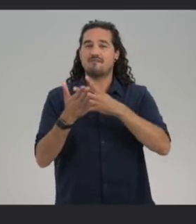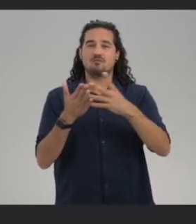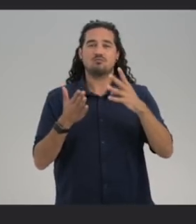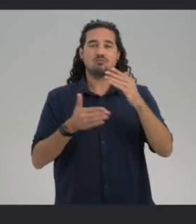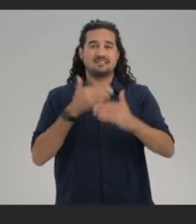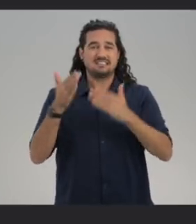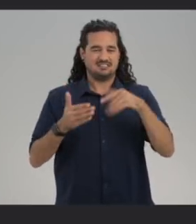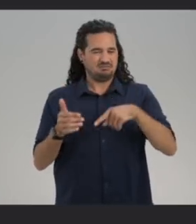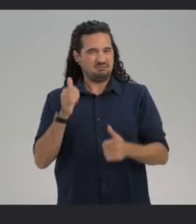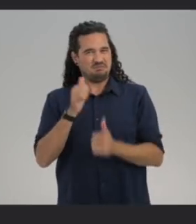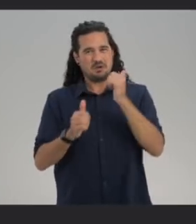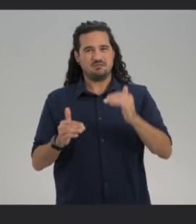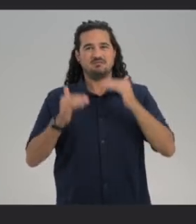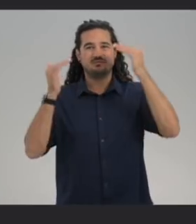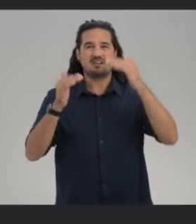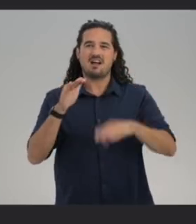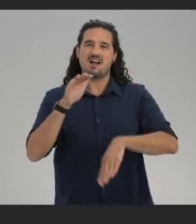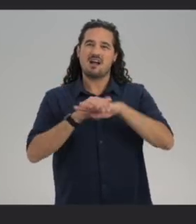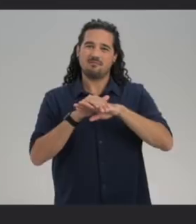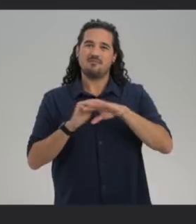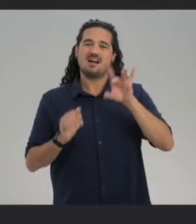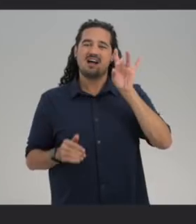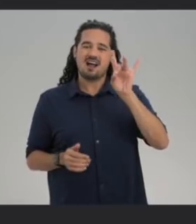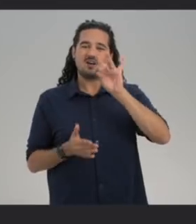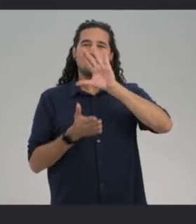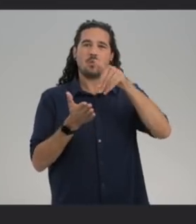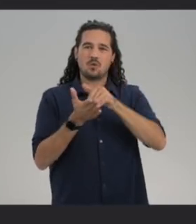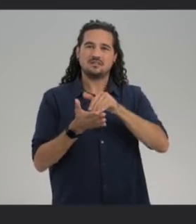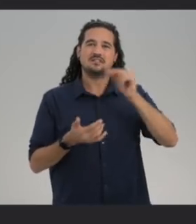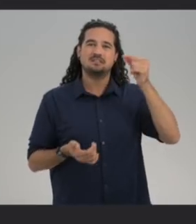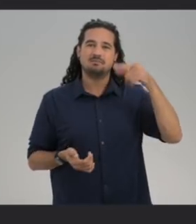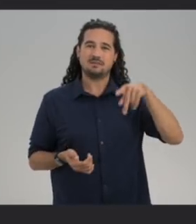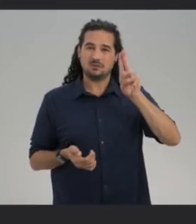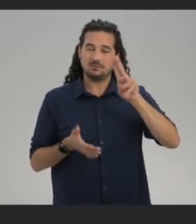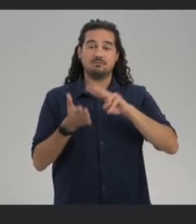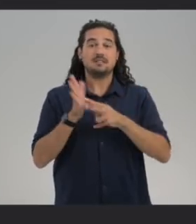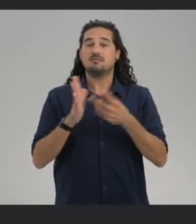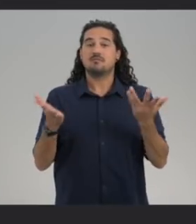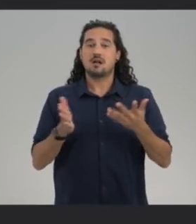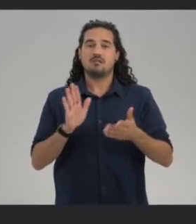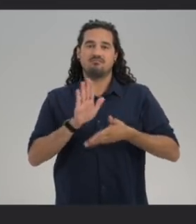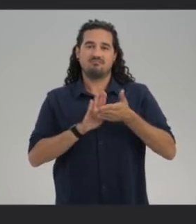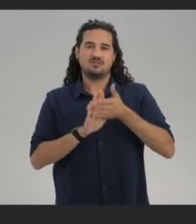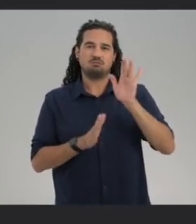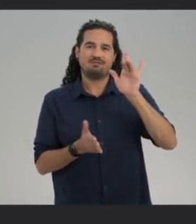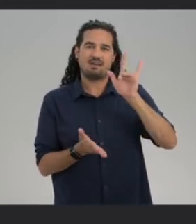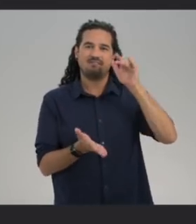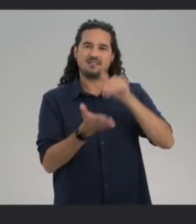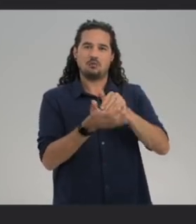And with up to eight of these GPU cores, M1 is capable of executing nearly 25,000 threads at a time.